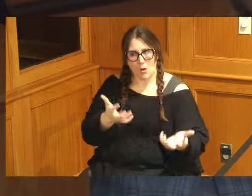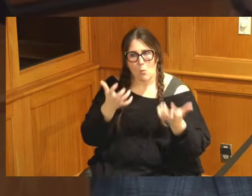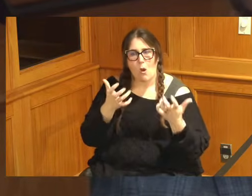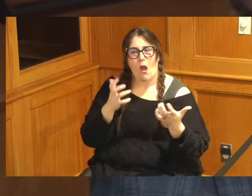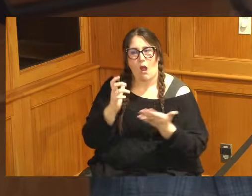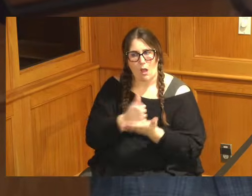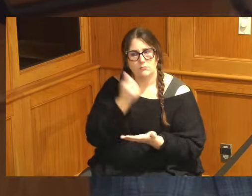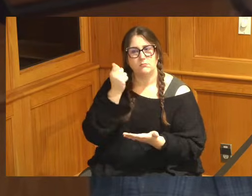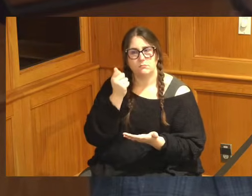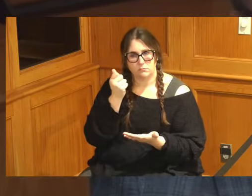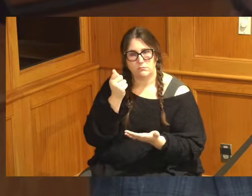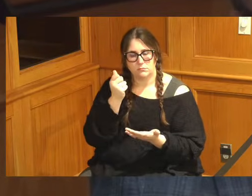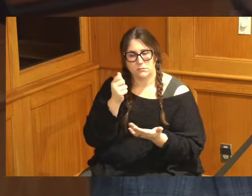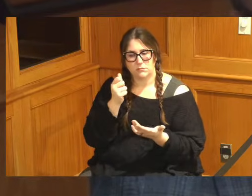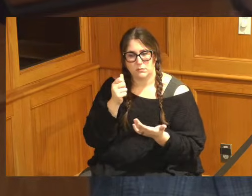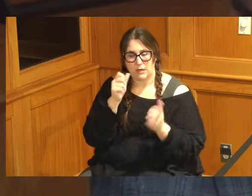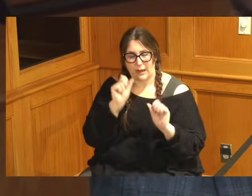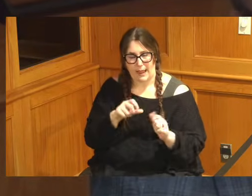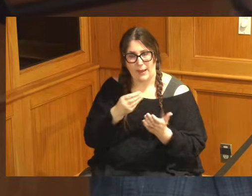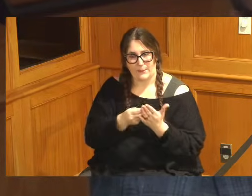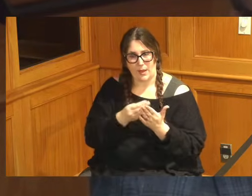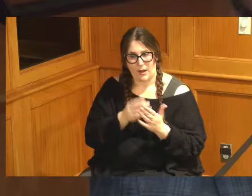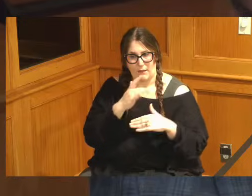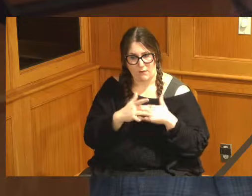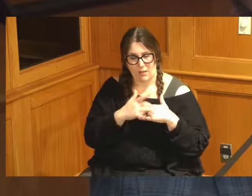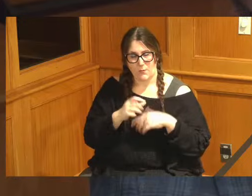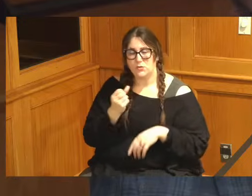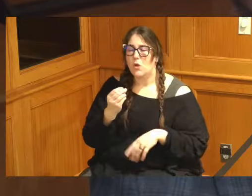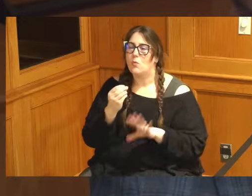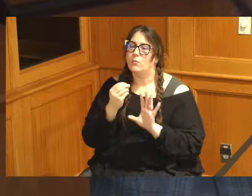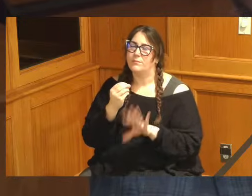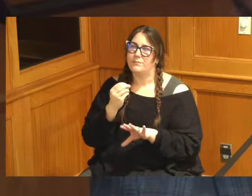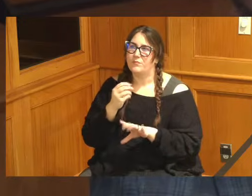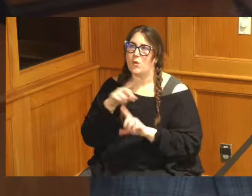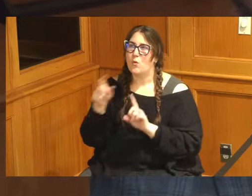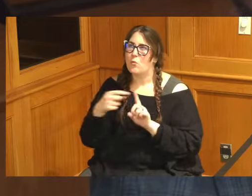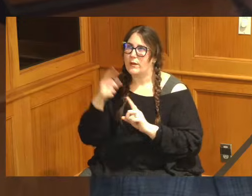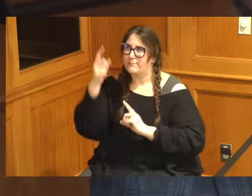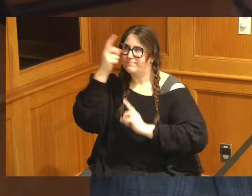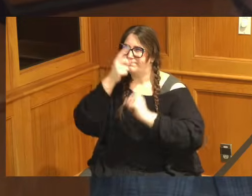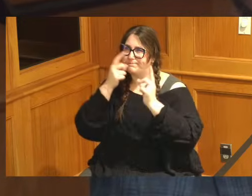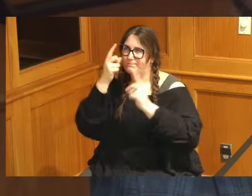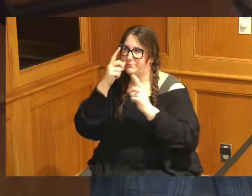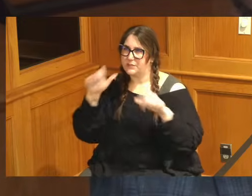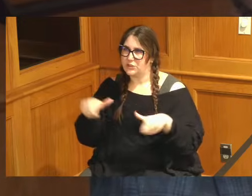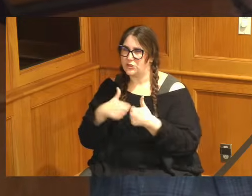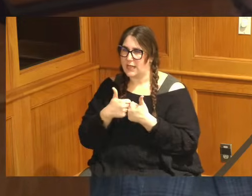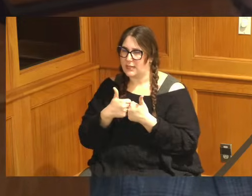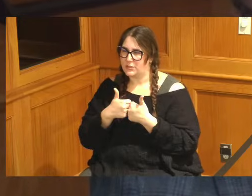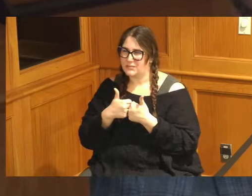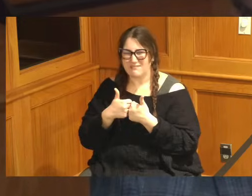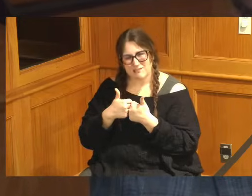you know, appropriate the money there. So so when you think about those challenges what what is